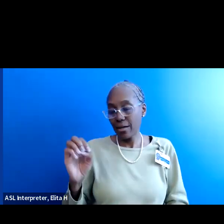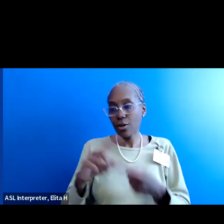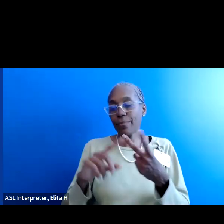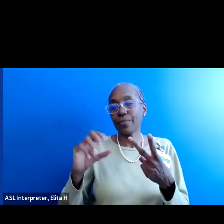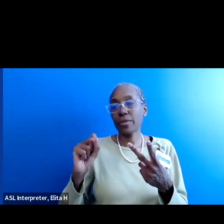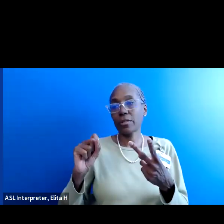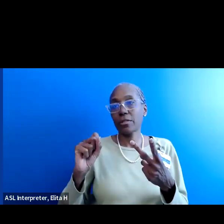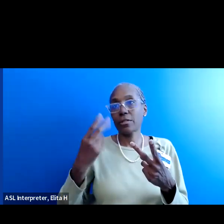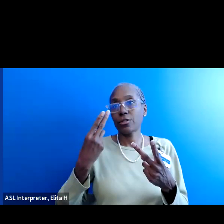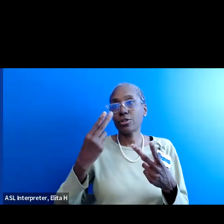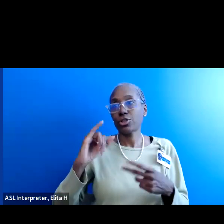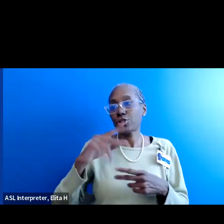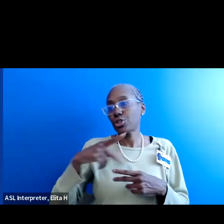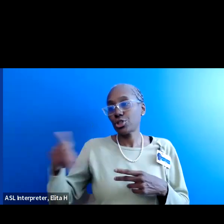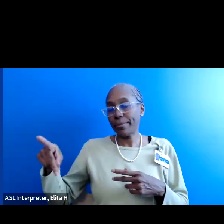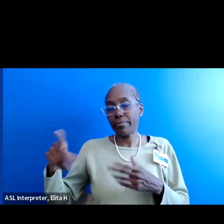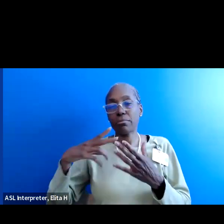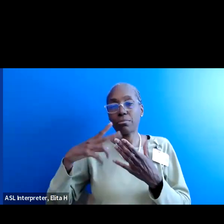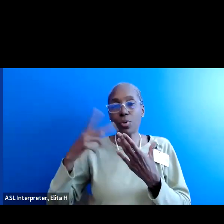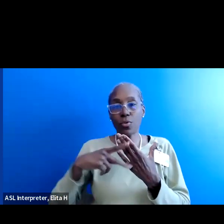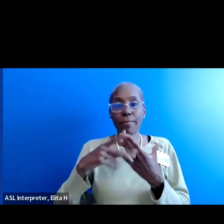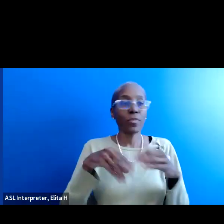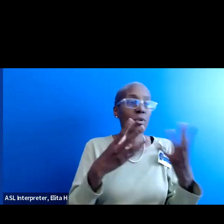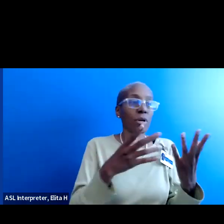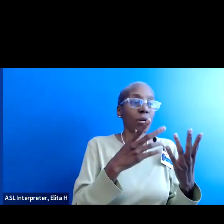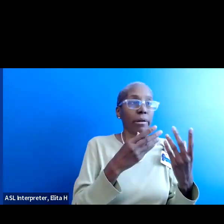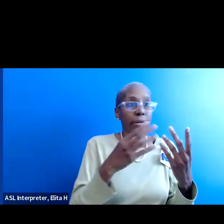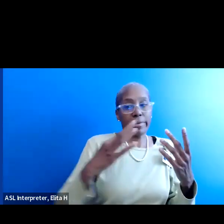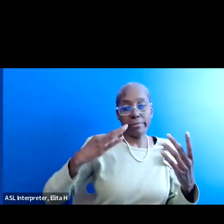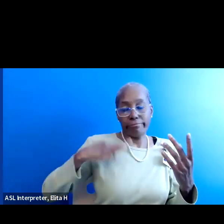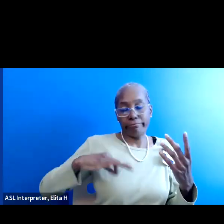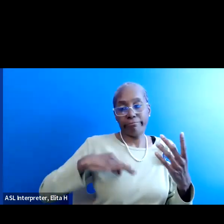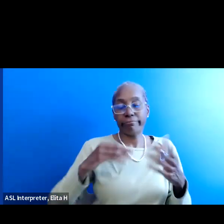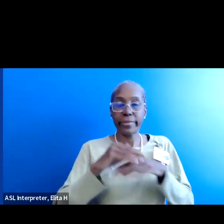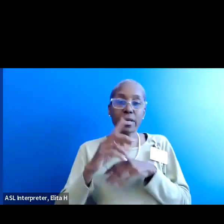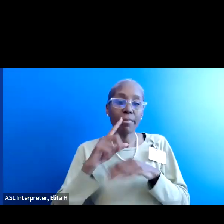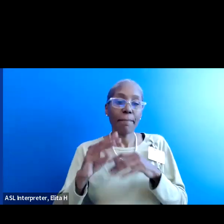program, which is the organization that provides benefits counseling about Medicare and Medicaid.